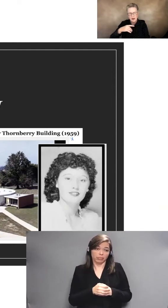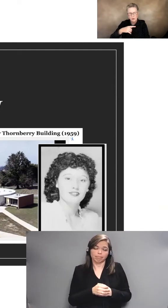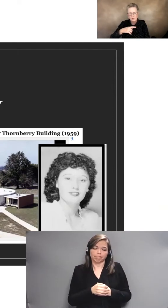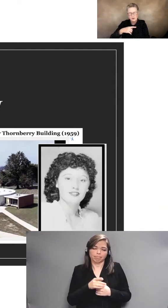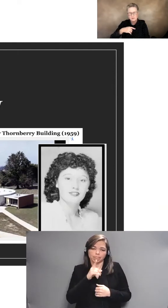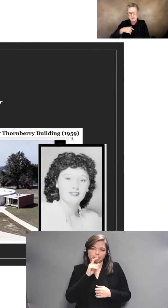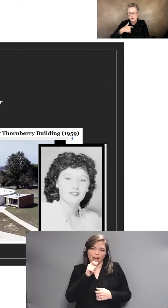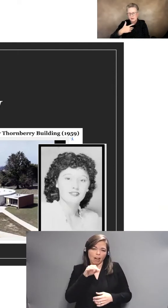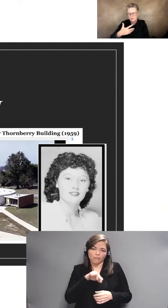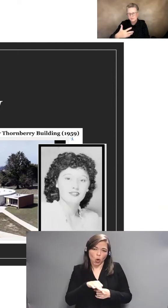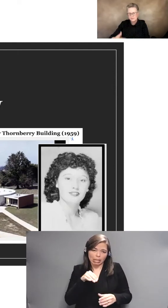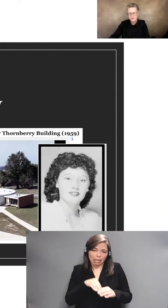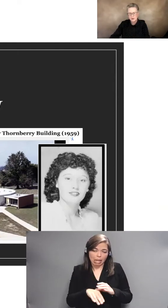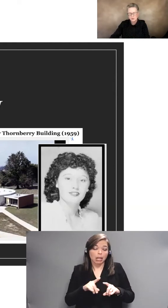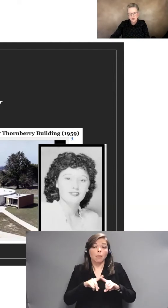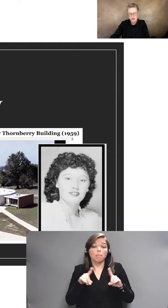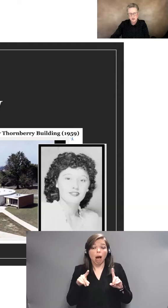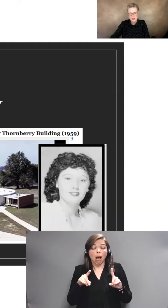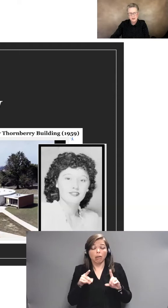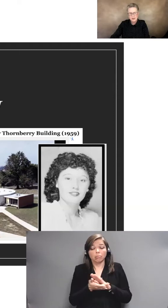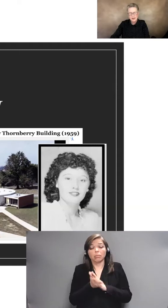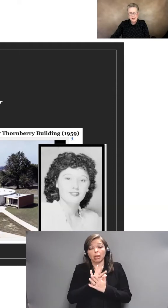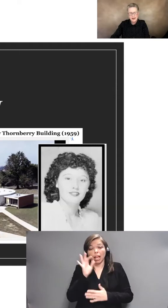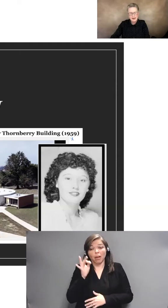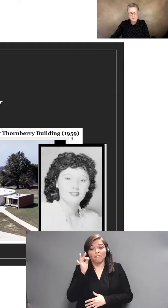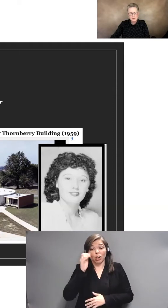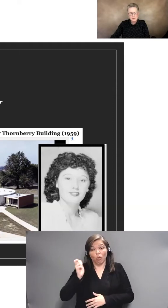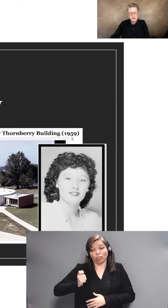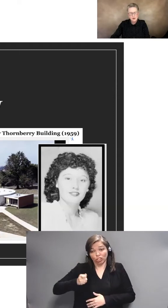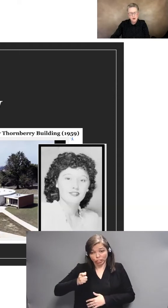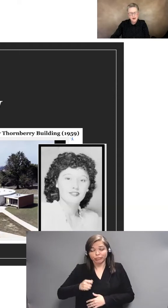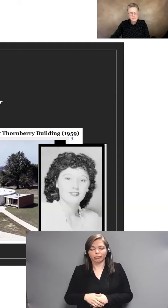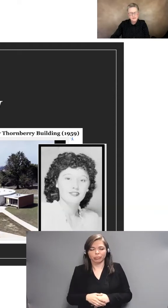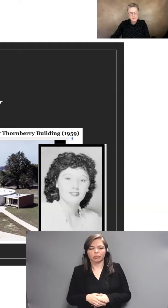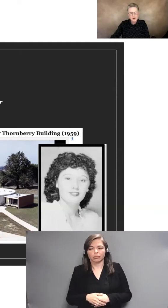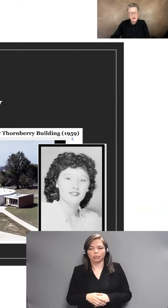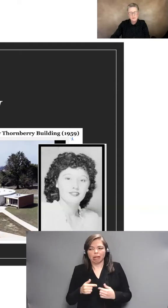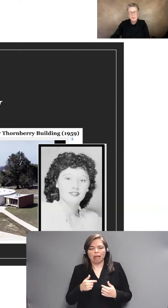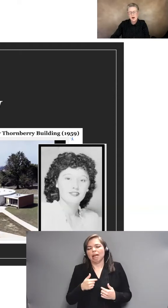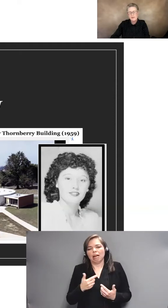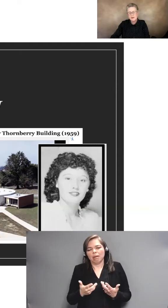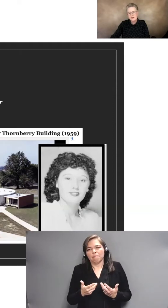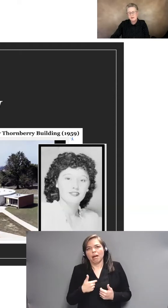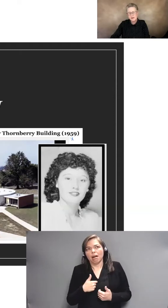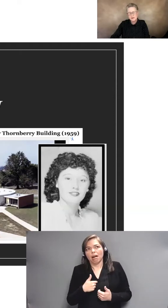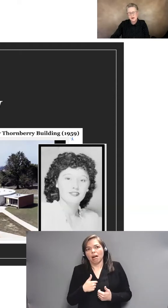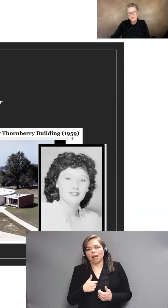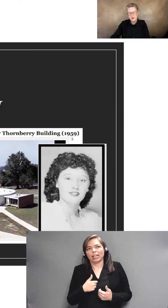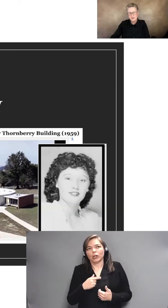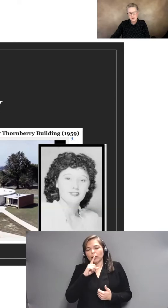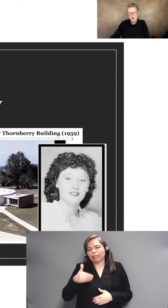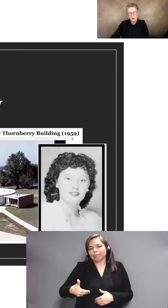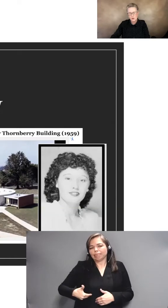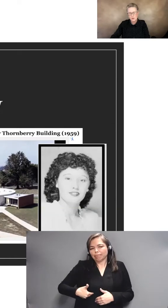however, he became a Federal Judge, and so I have an inclination that Homer was